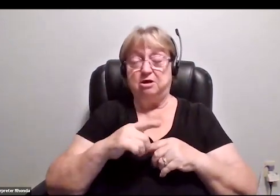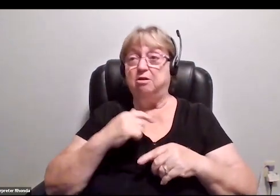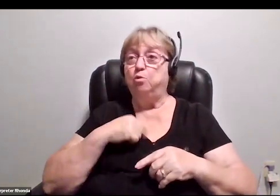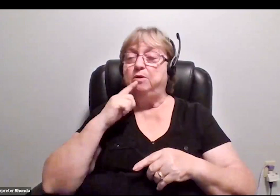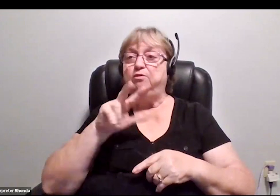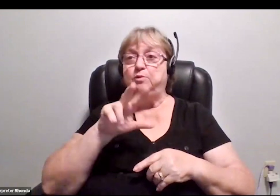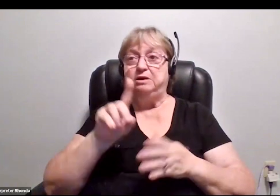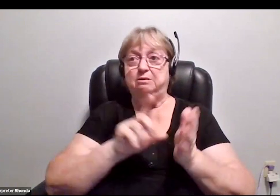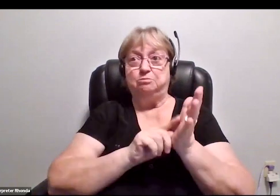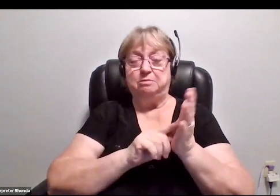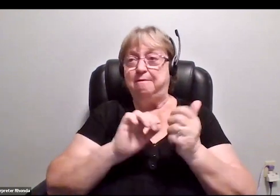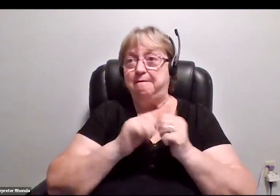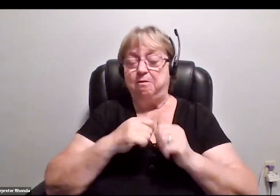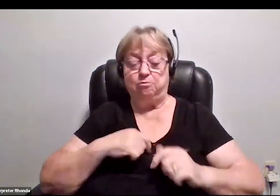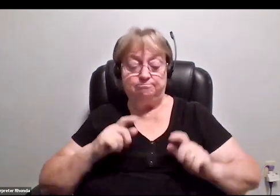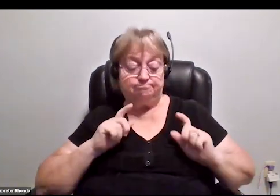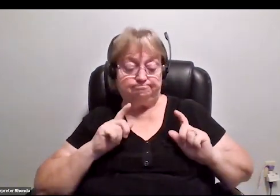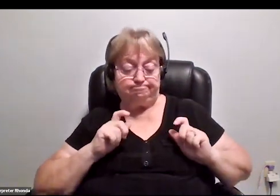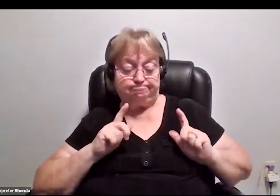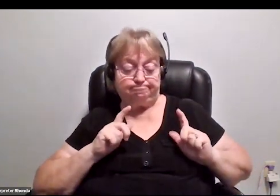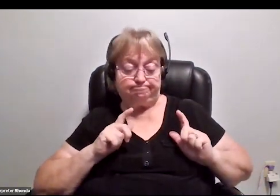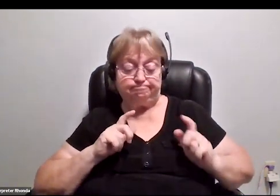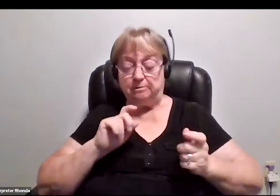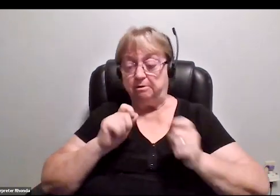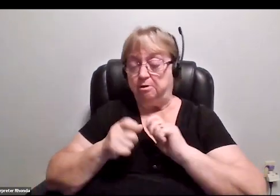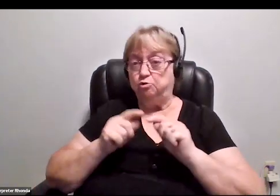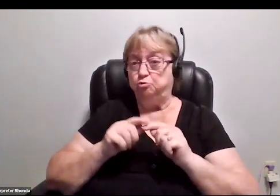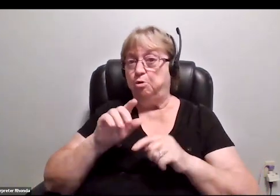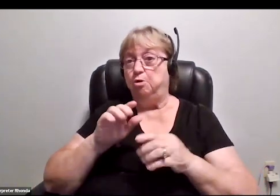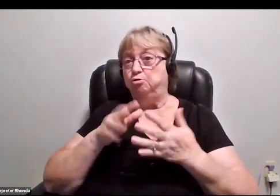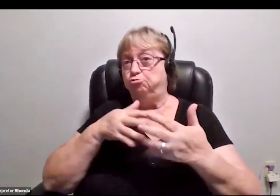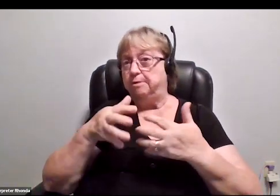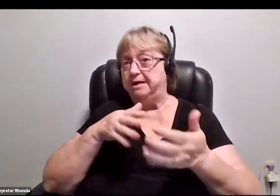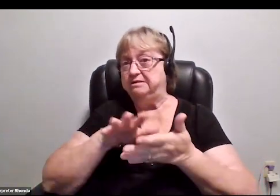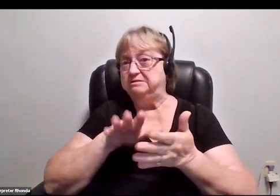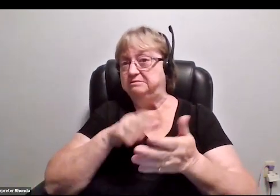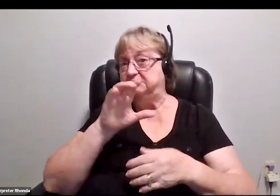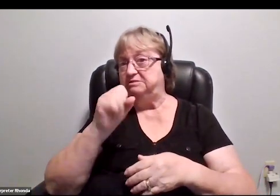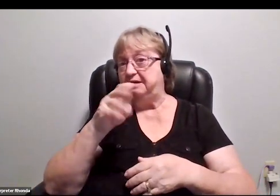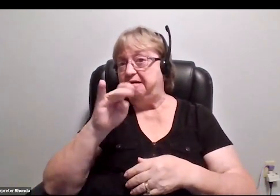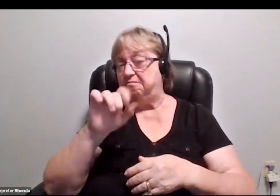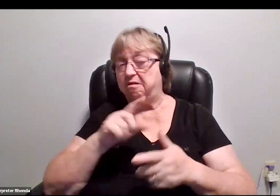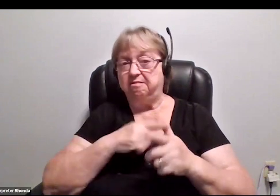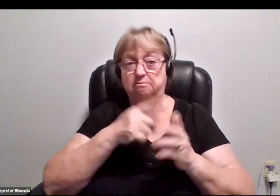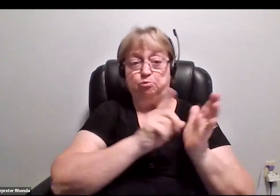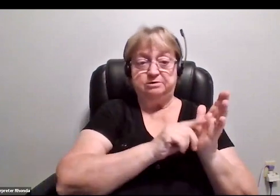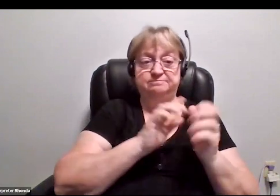by taking a photo of the real gel, converting it to grayscale, and then printing it out.